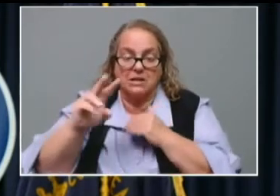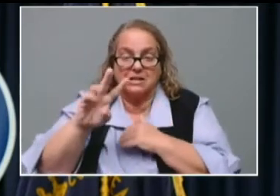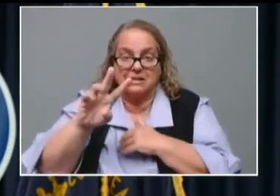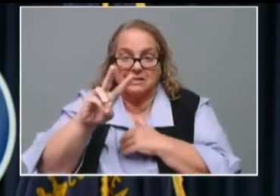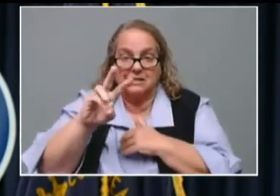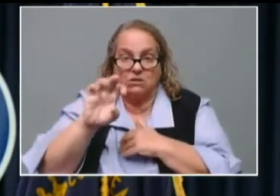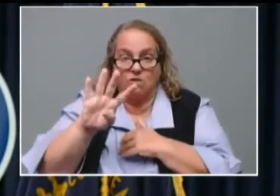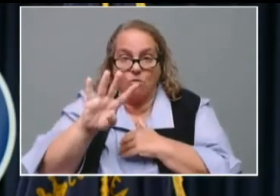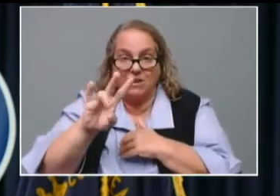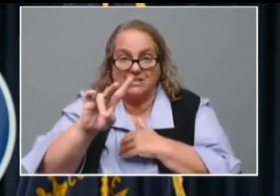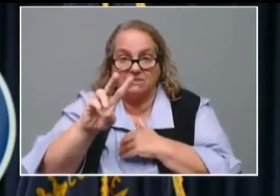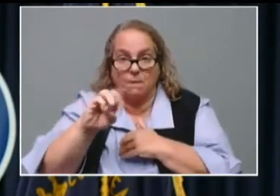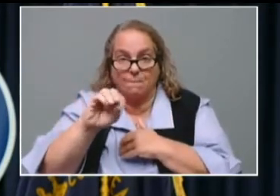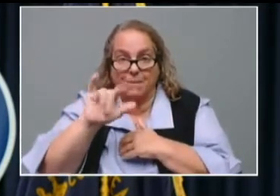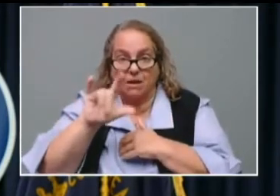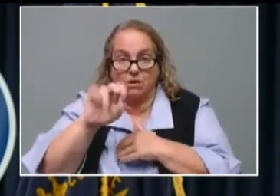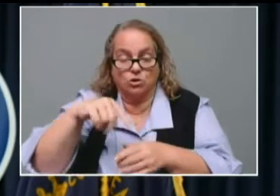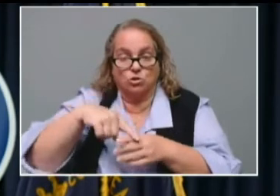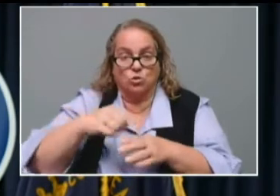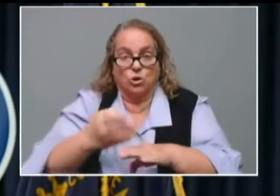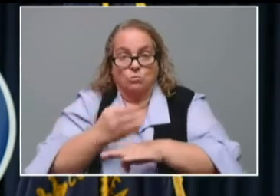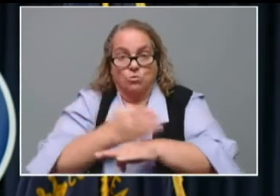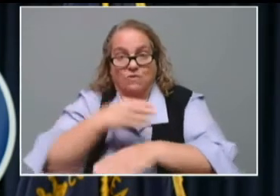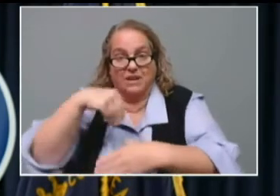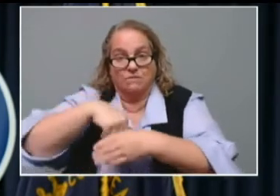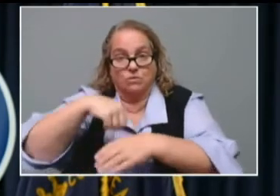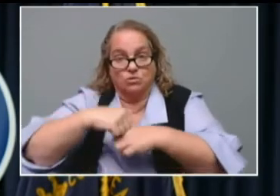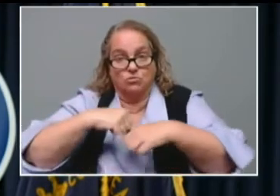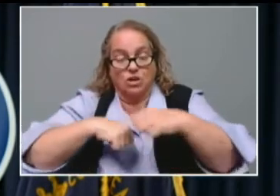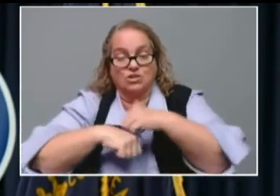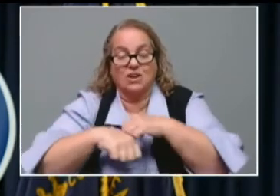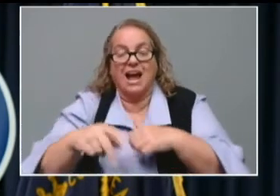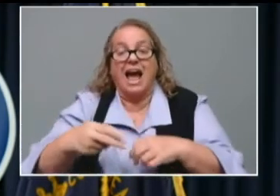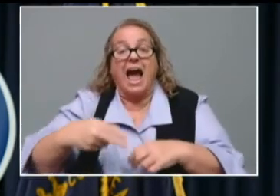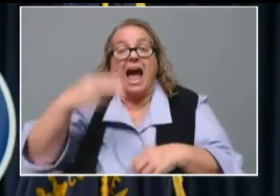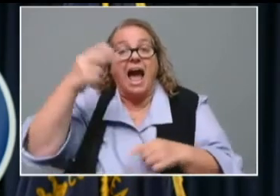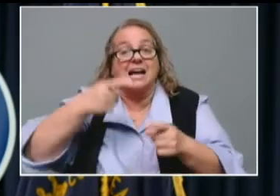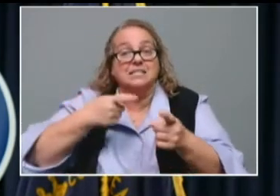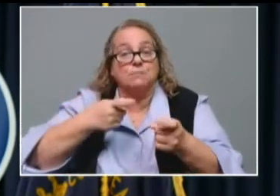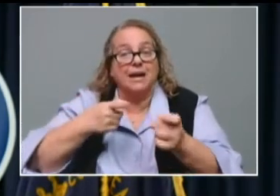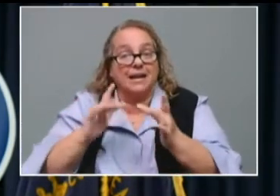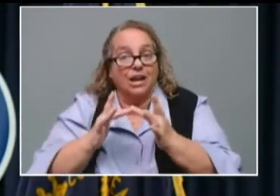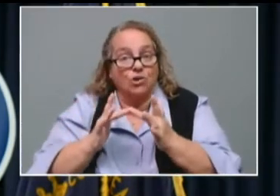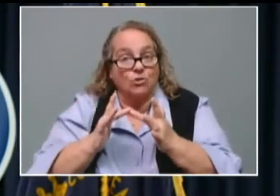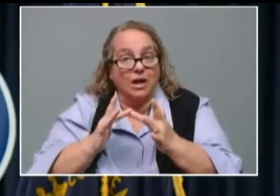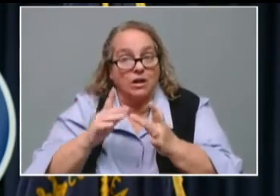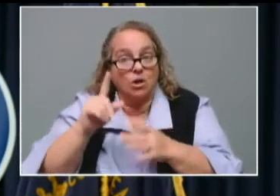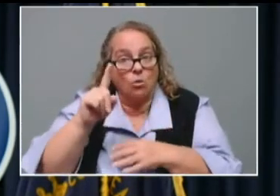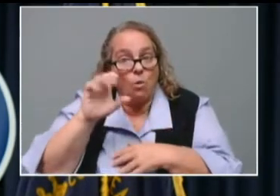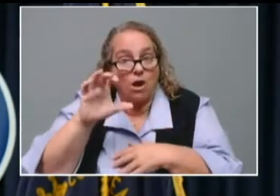infrastructure, High speed Internet is in their 100 million to provide broadband coverage,